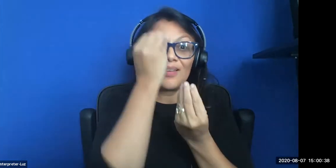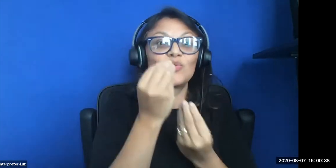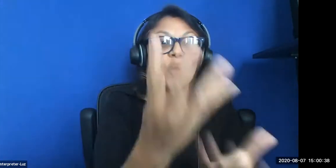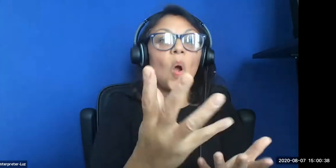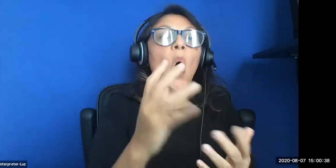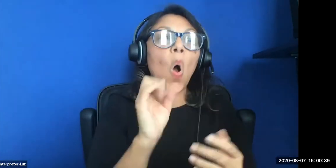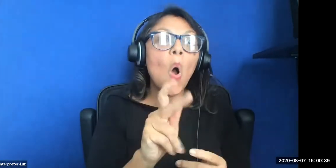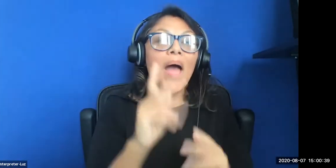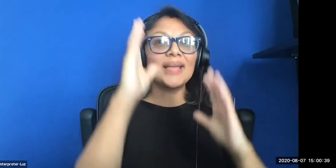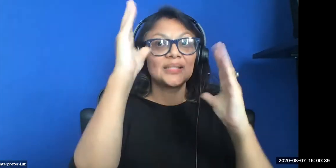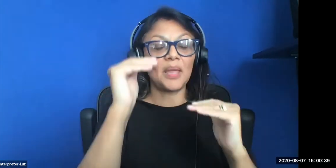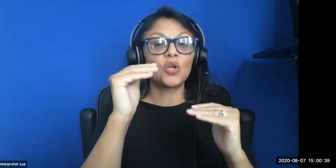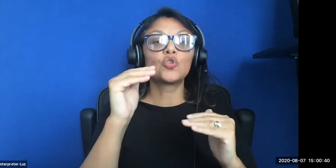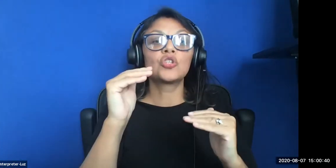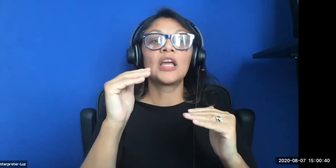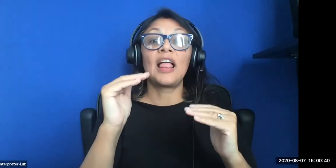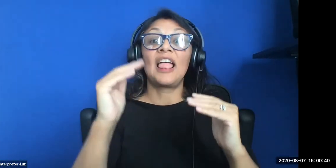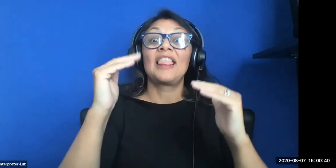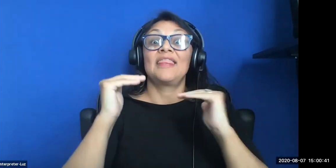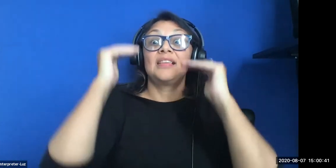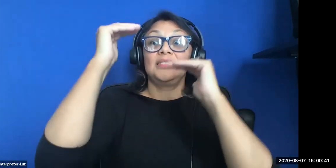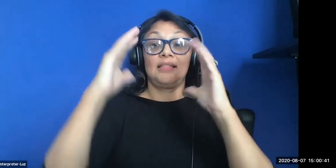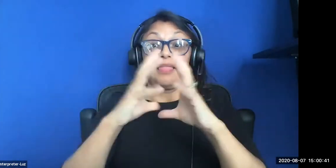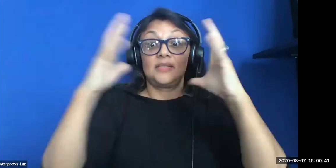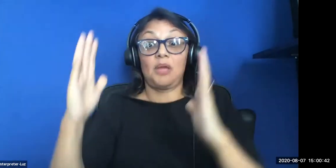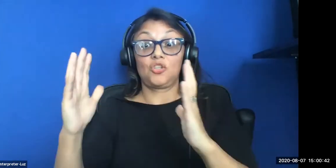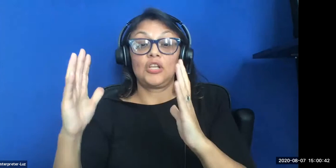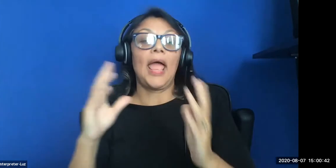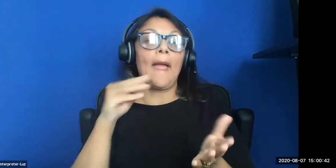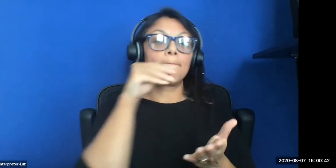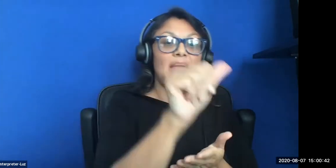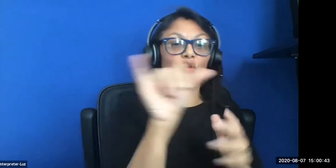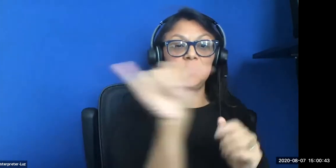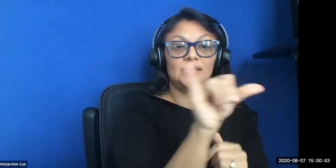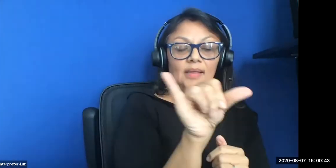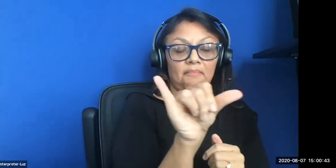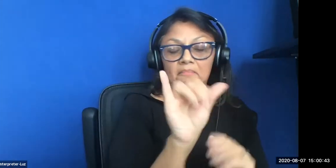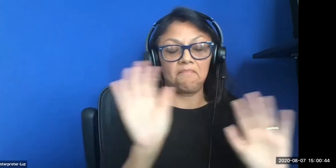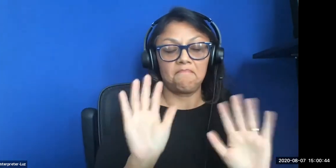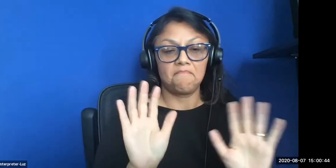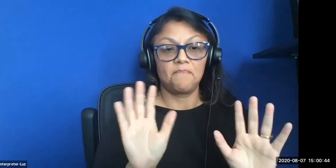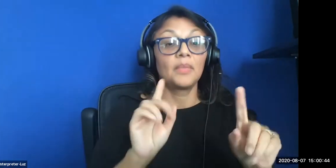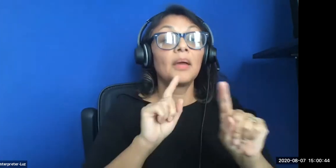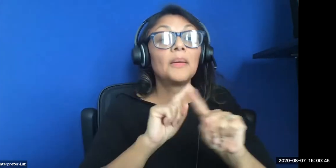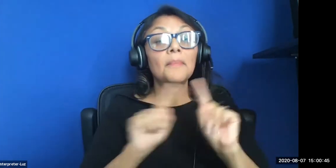Channelle Charest: But truly when you think about the time that you spend when we were going to work and away from the things that we